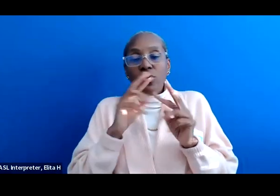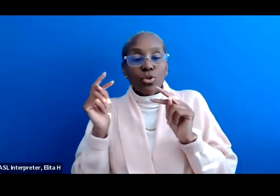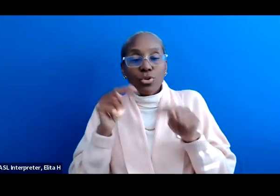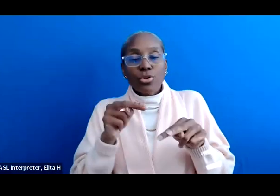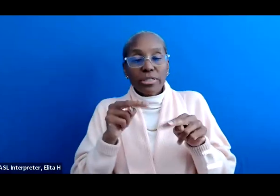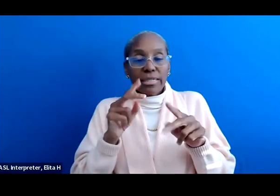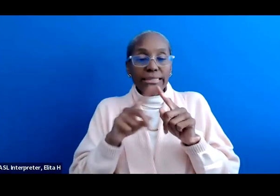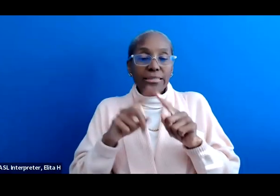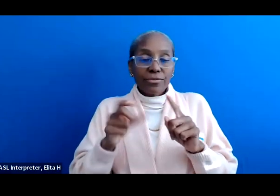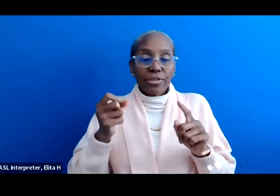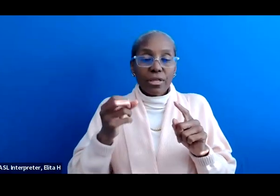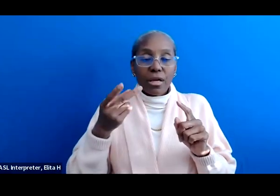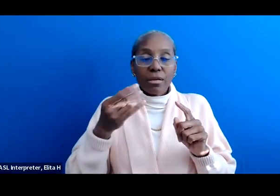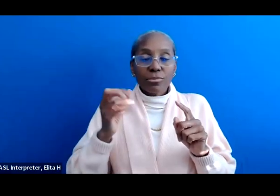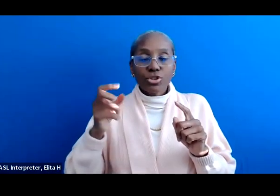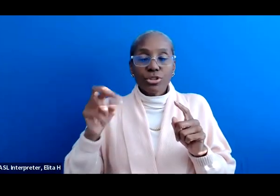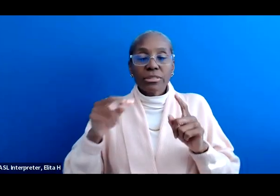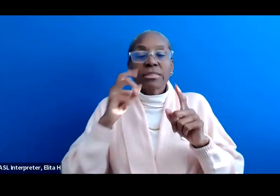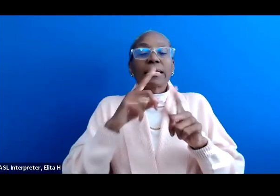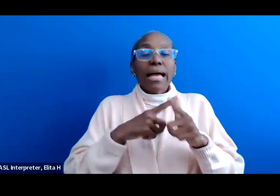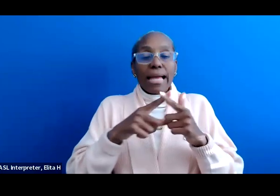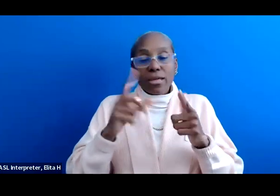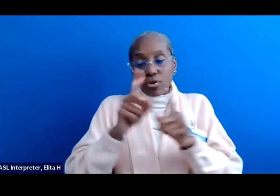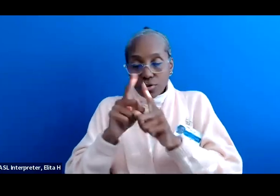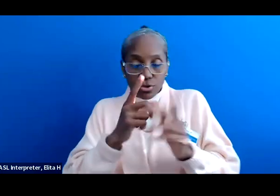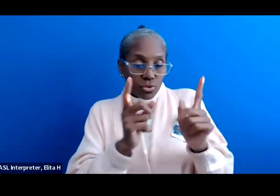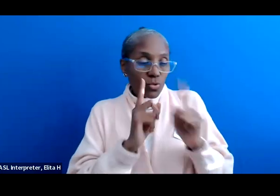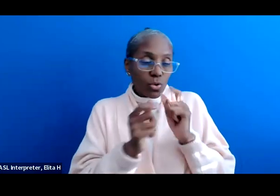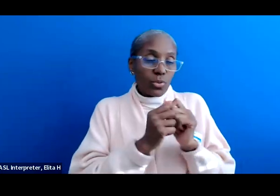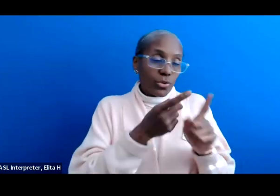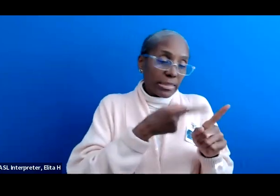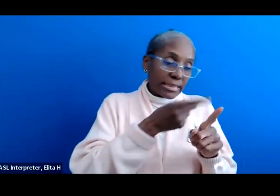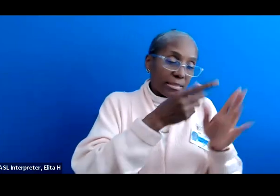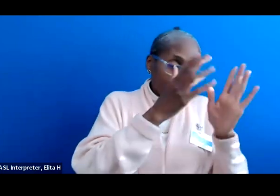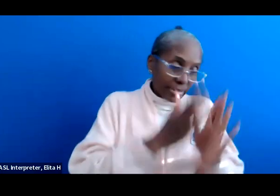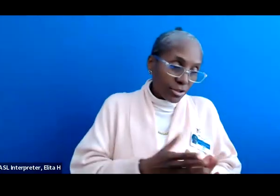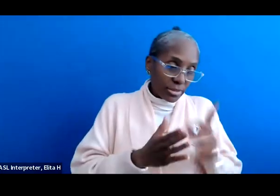options and talk to your spinal cord injury specialist about what they think